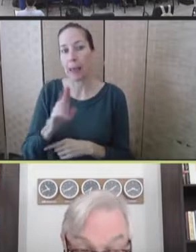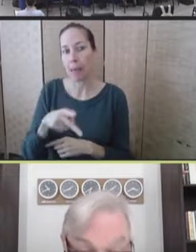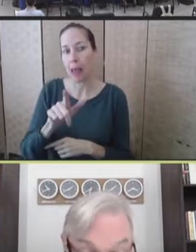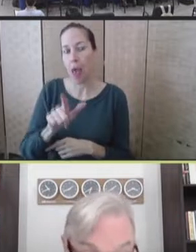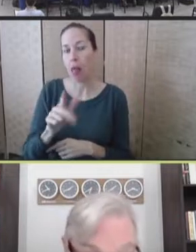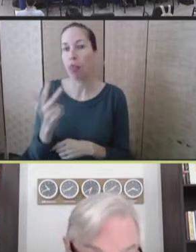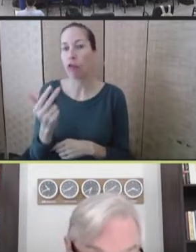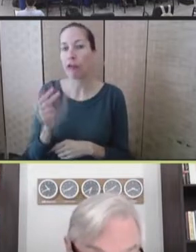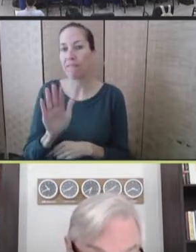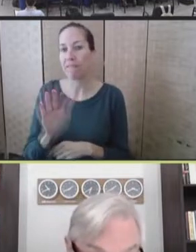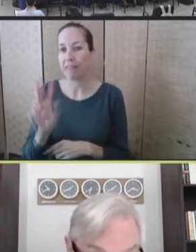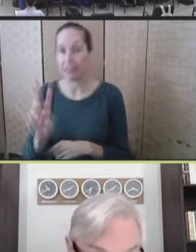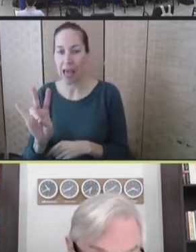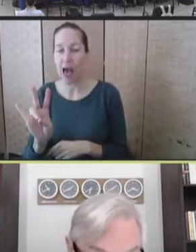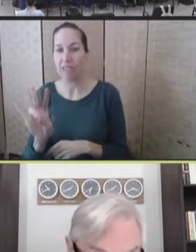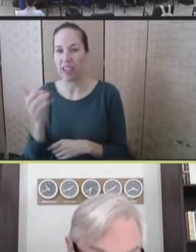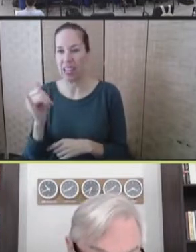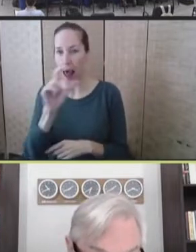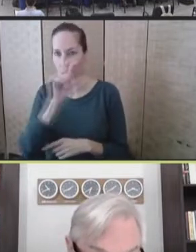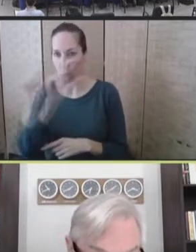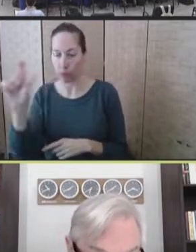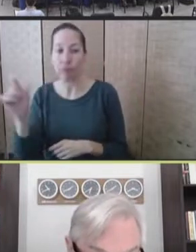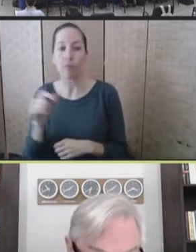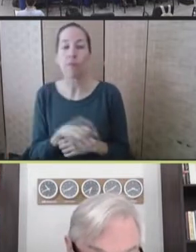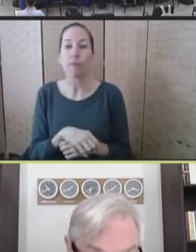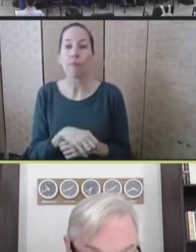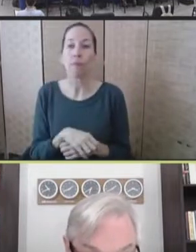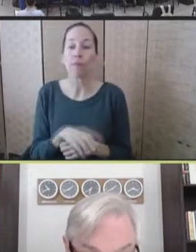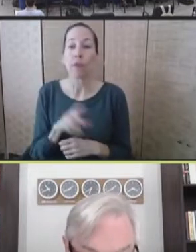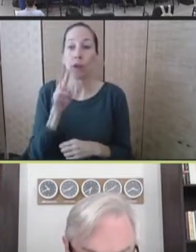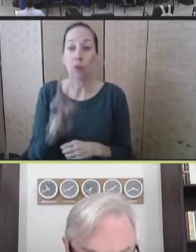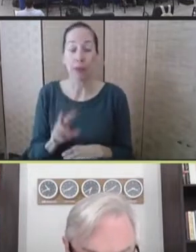Within our site, if you look down under Phase I and key sources, you can click on any of